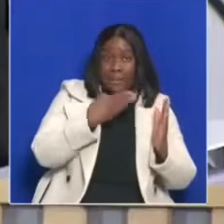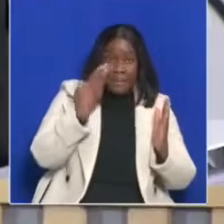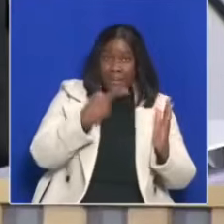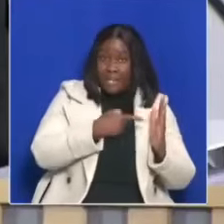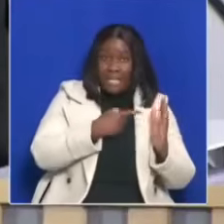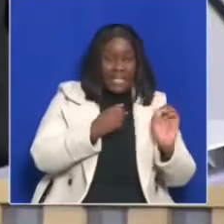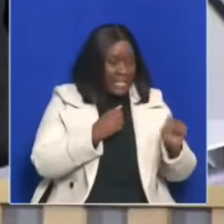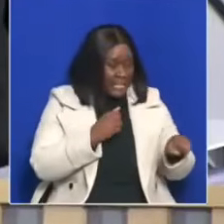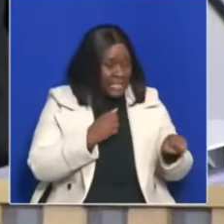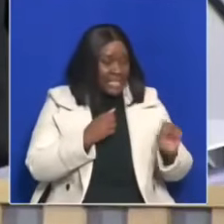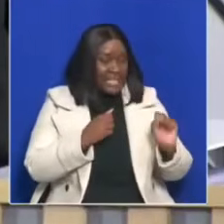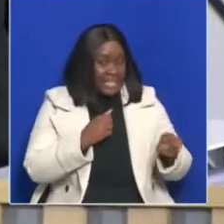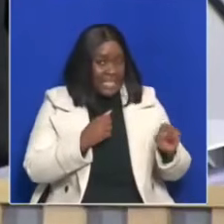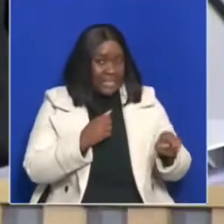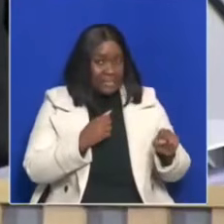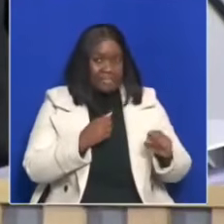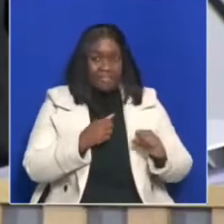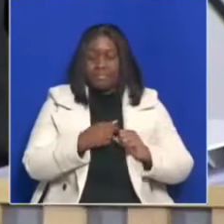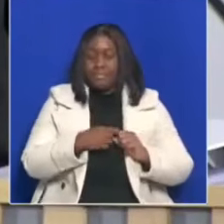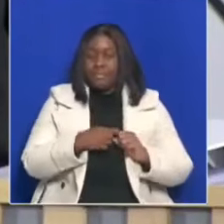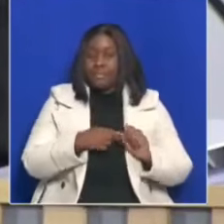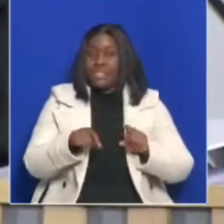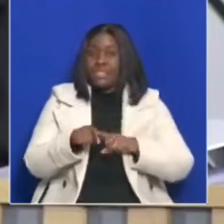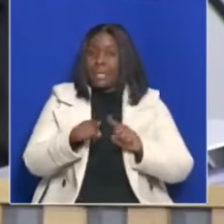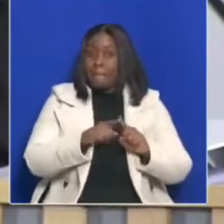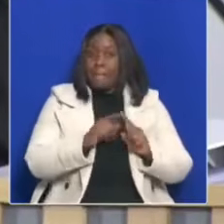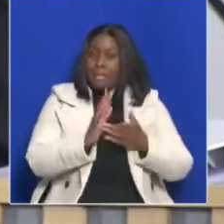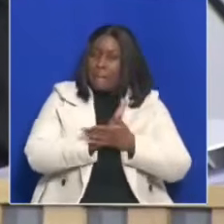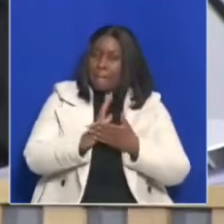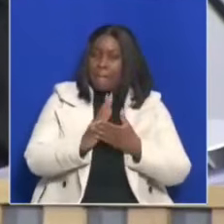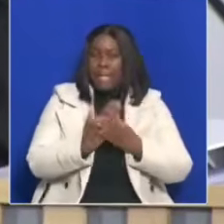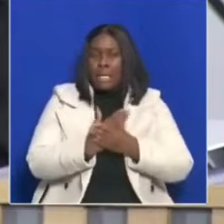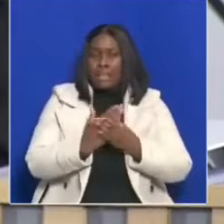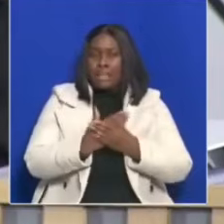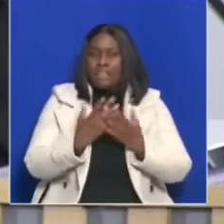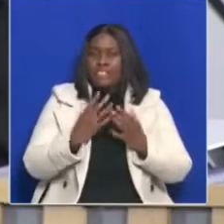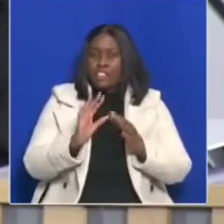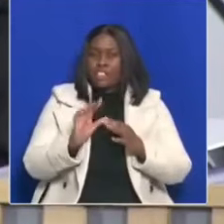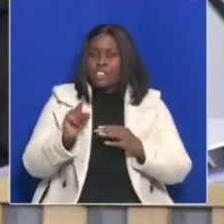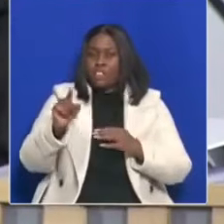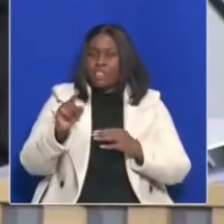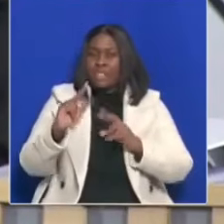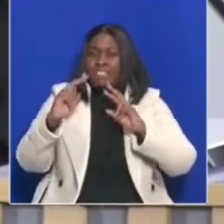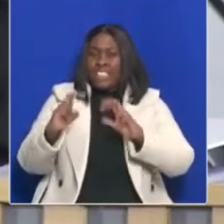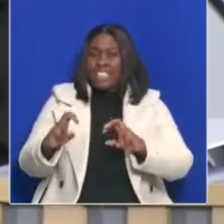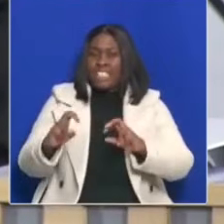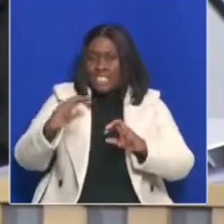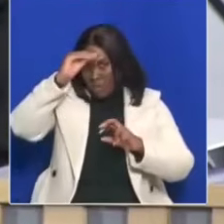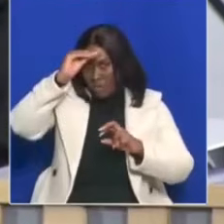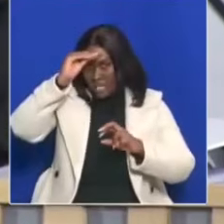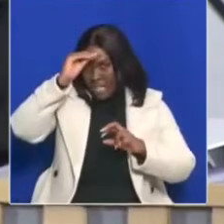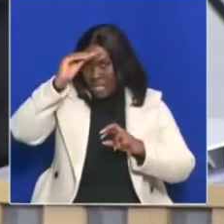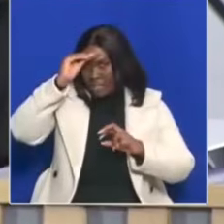some of the cases we interviewed investigating officers and investigating officers indicated,